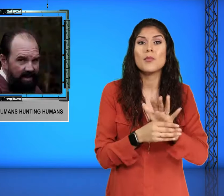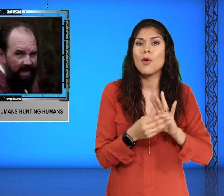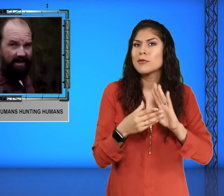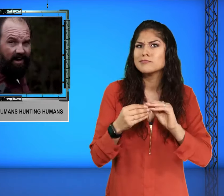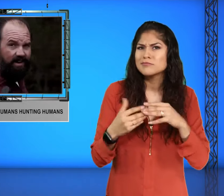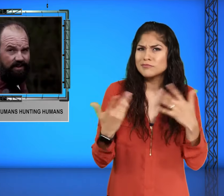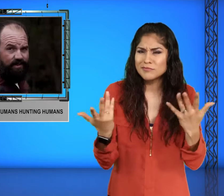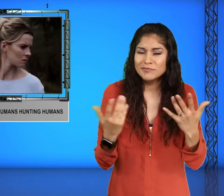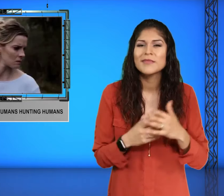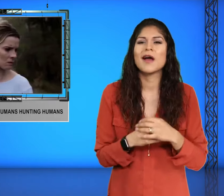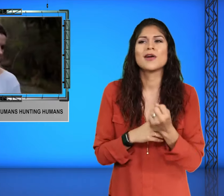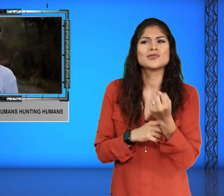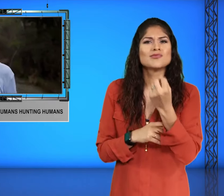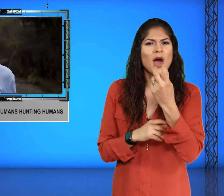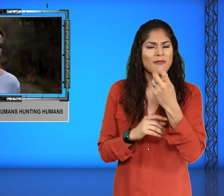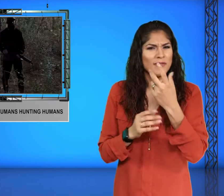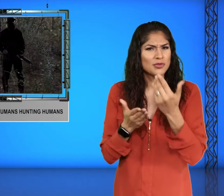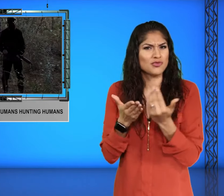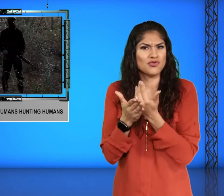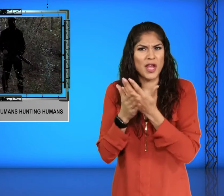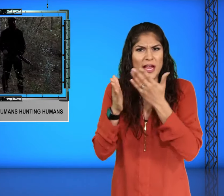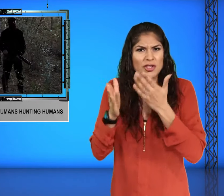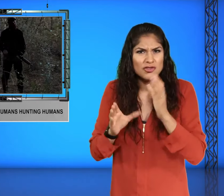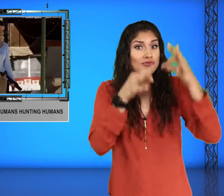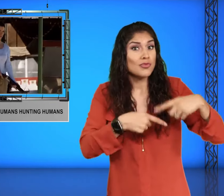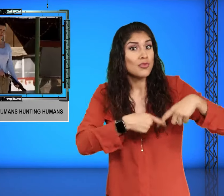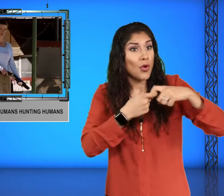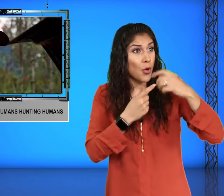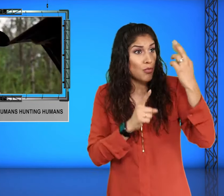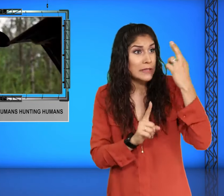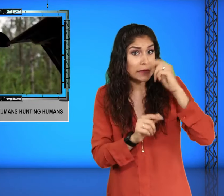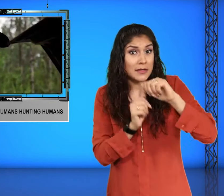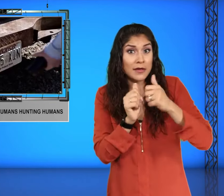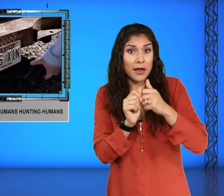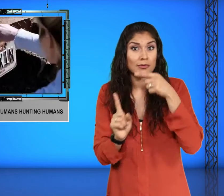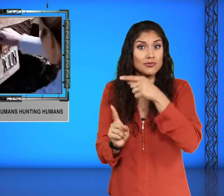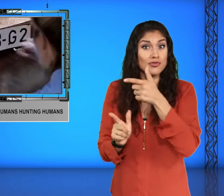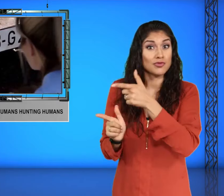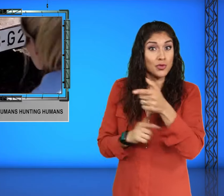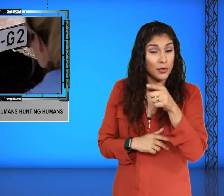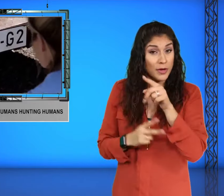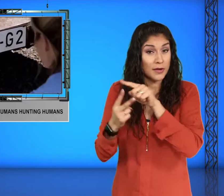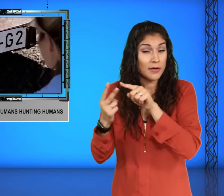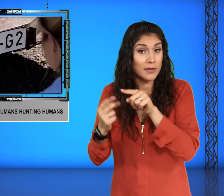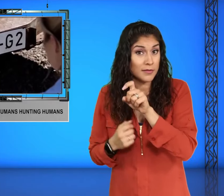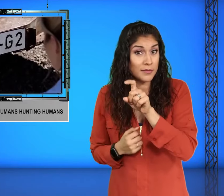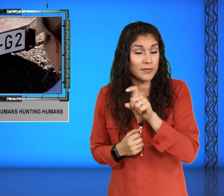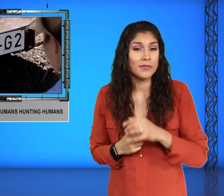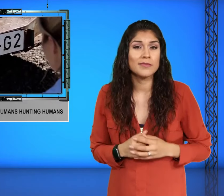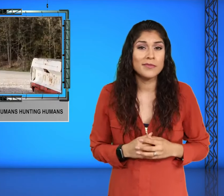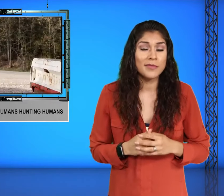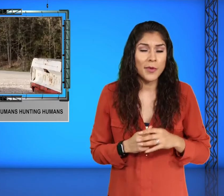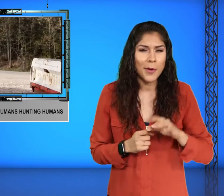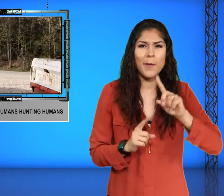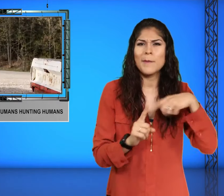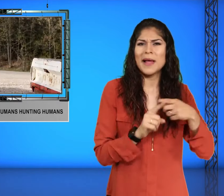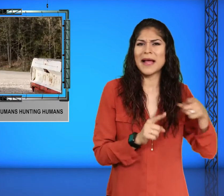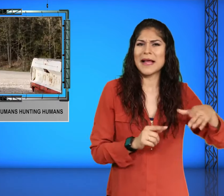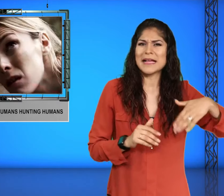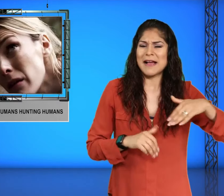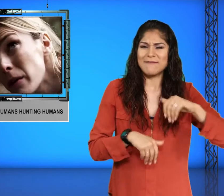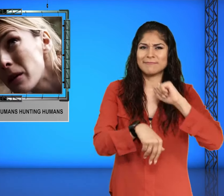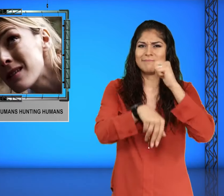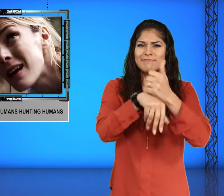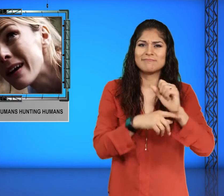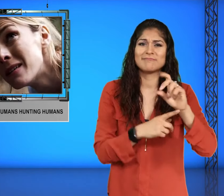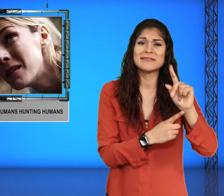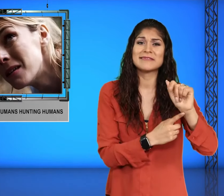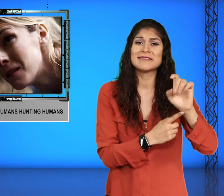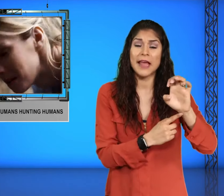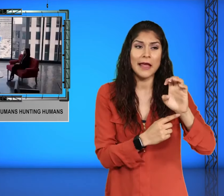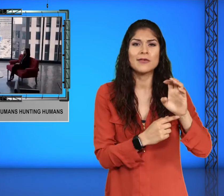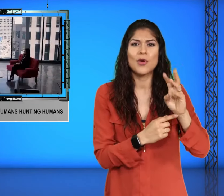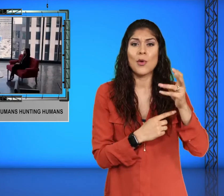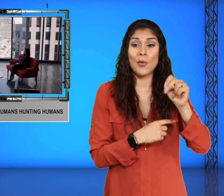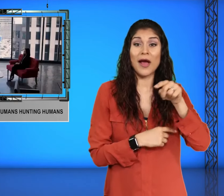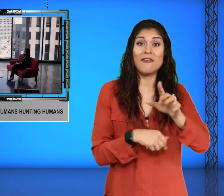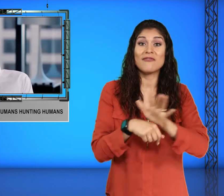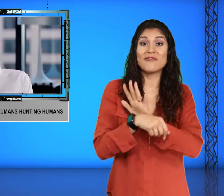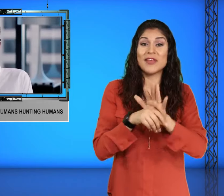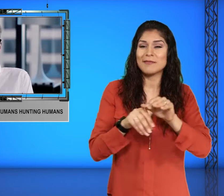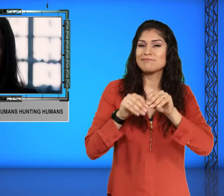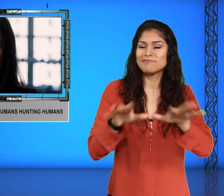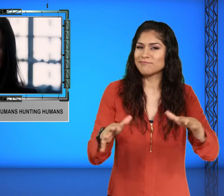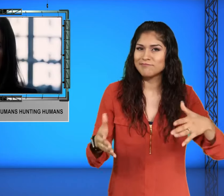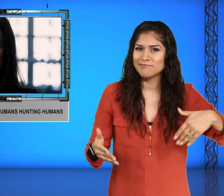The satirical thriller is about twelve strangers who wake up in a clearing, not yet aware they